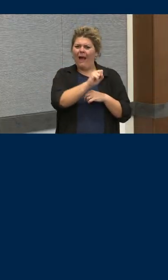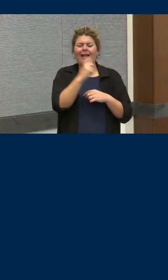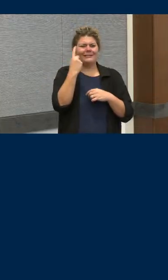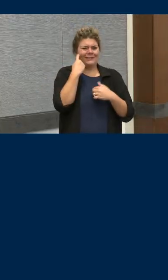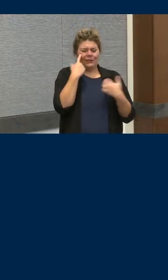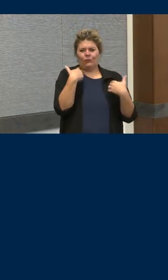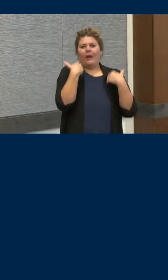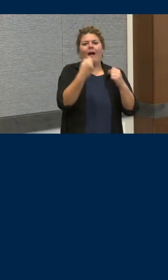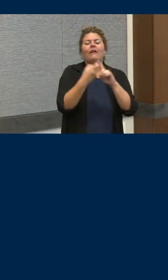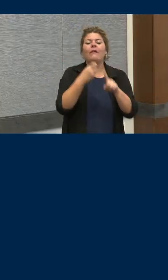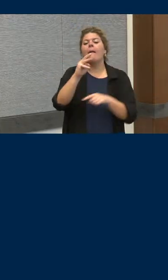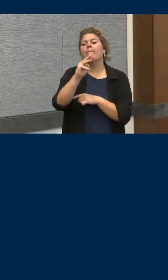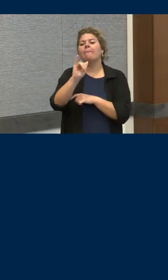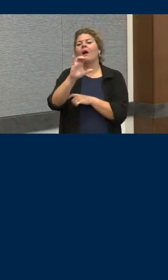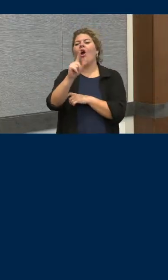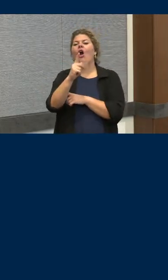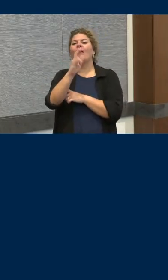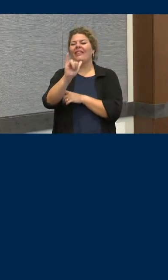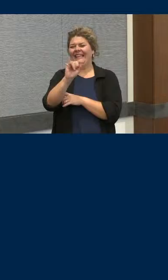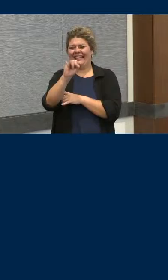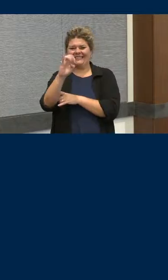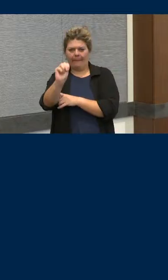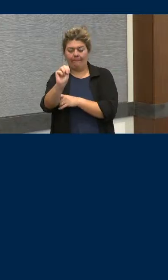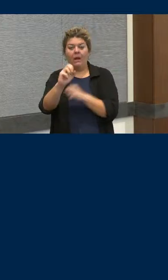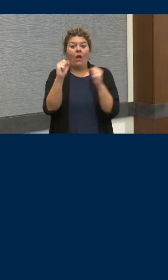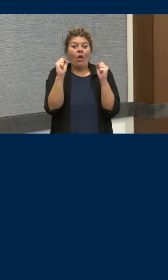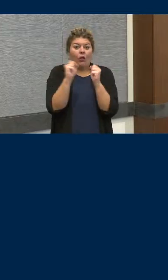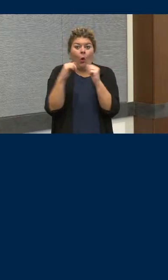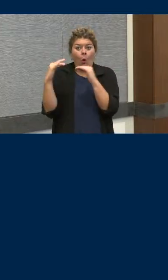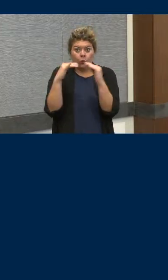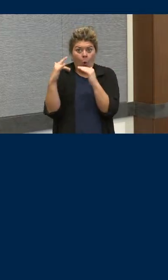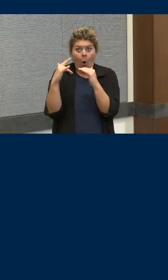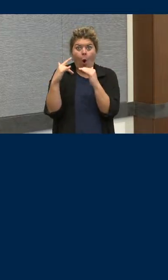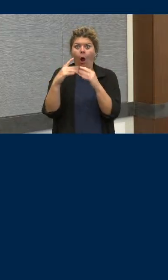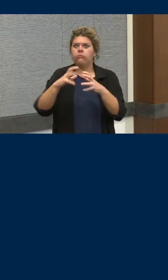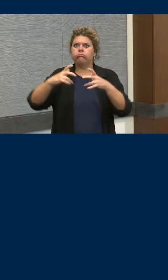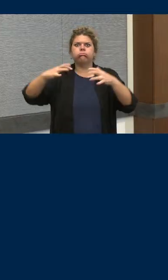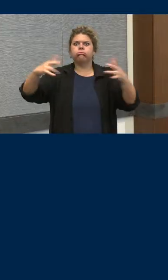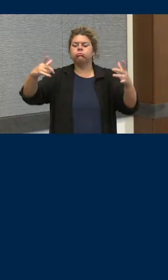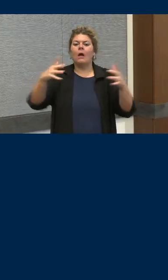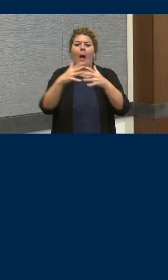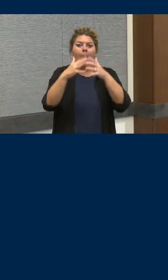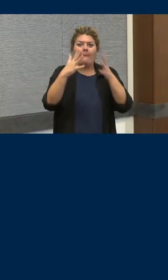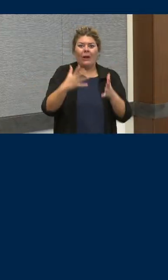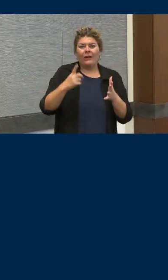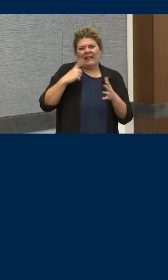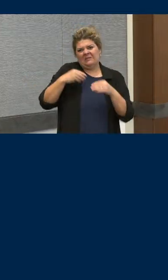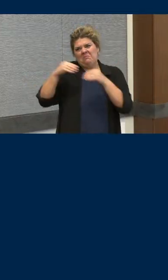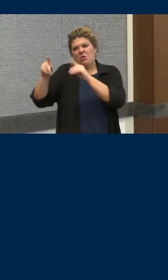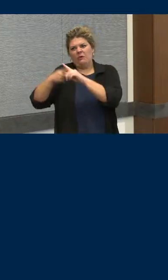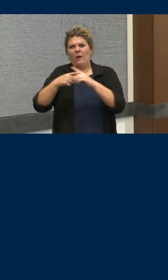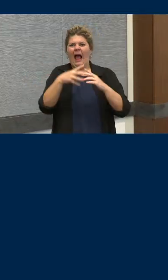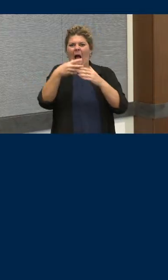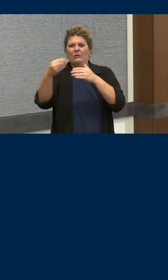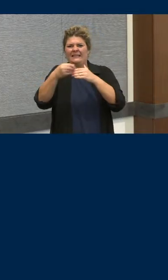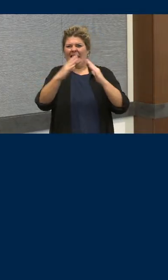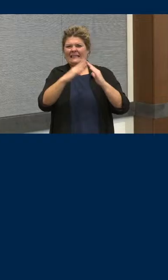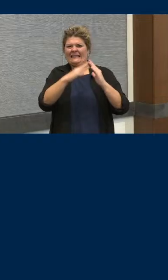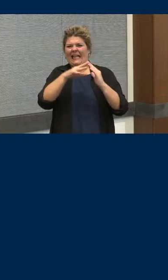raging, and Americans were flocking to the suburbs. Frank,